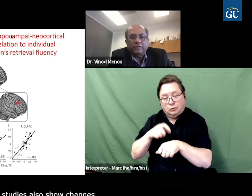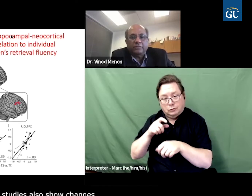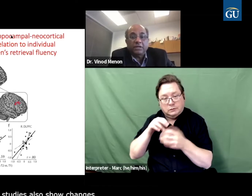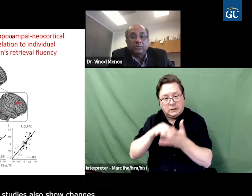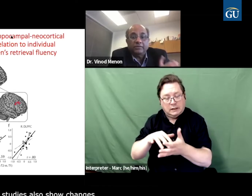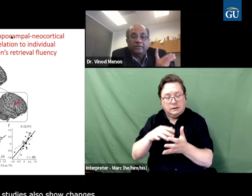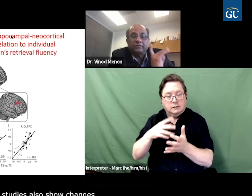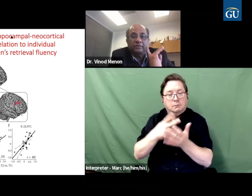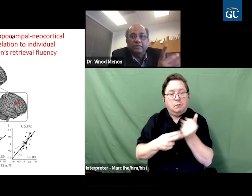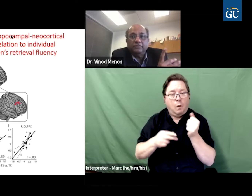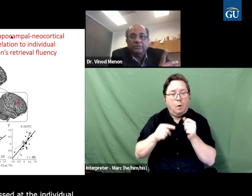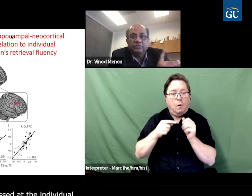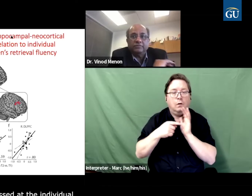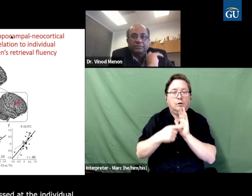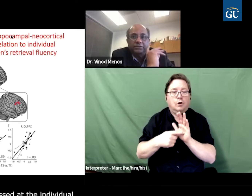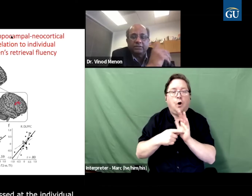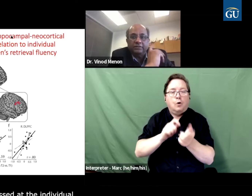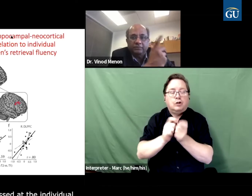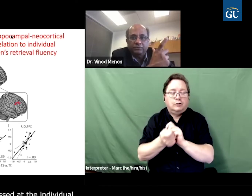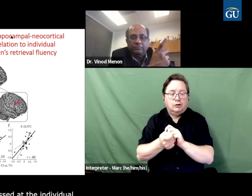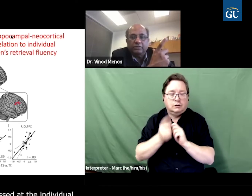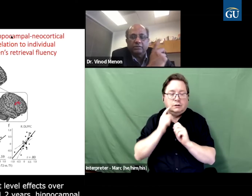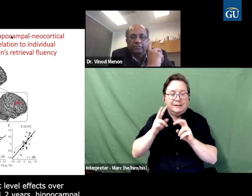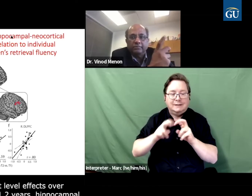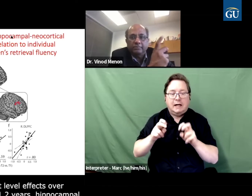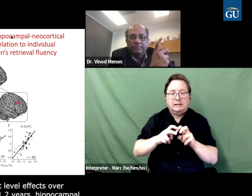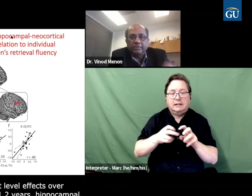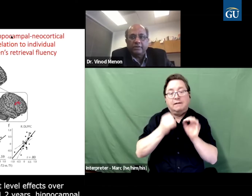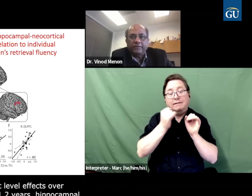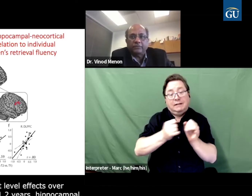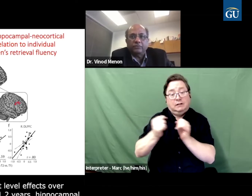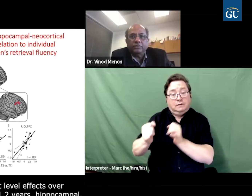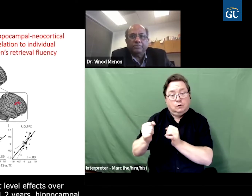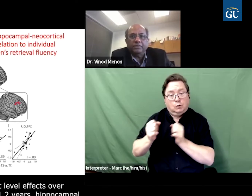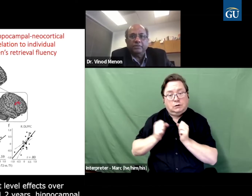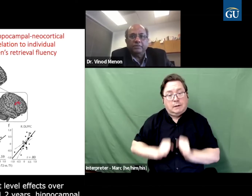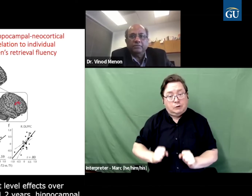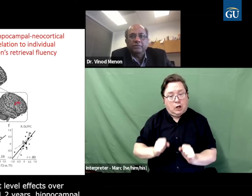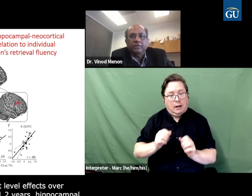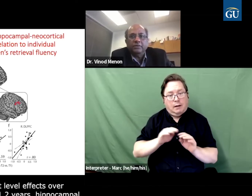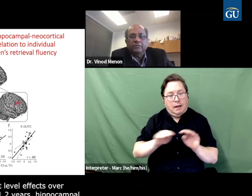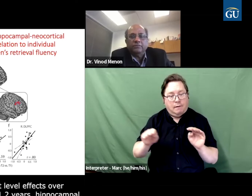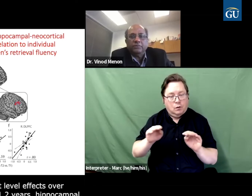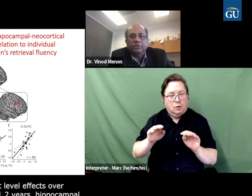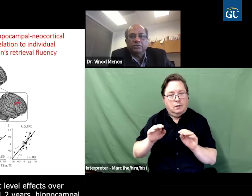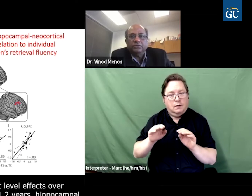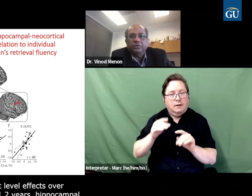changes i'm now assessed at the individual subject level